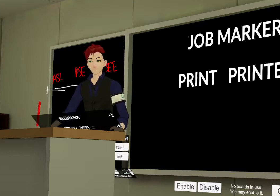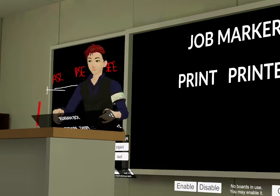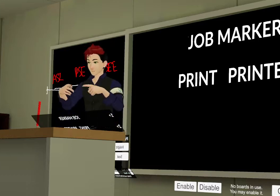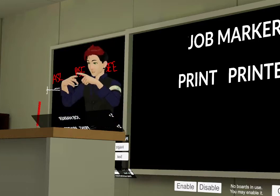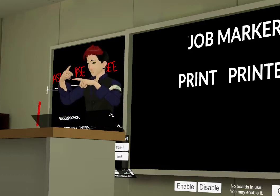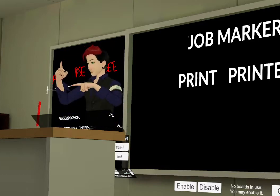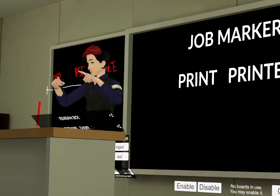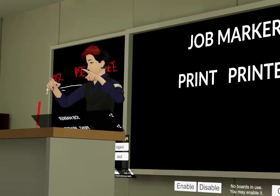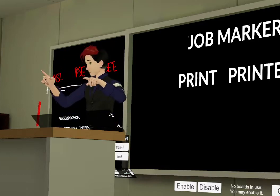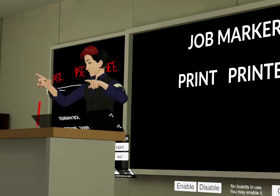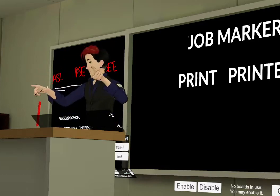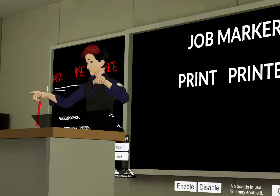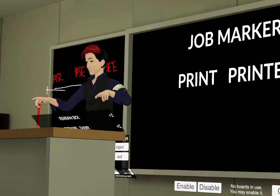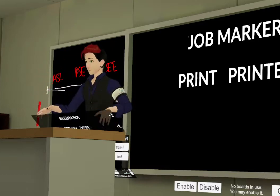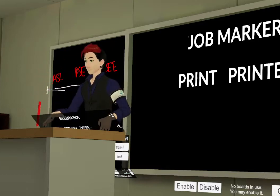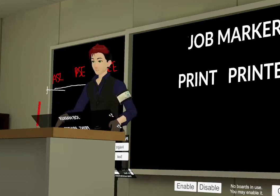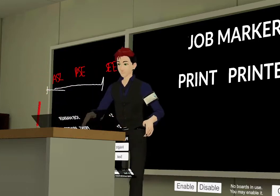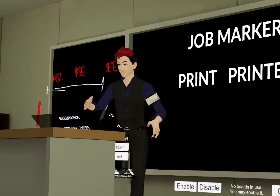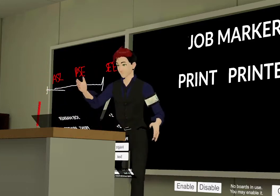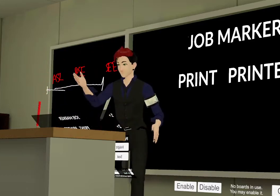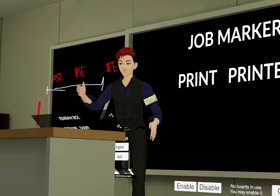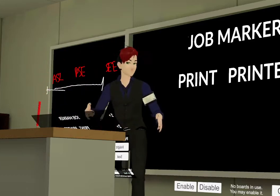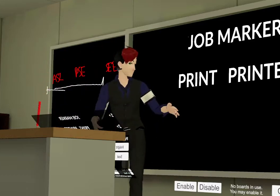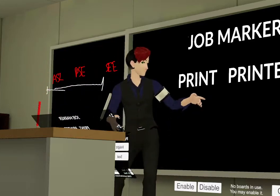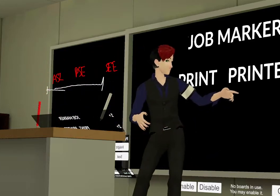no so i'm seeing different different answers